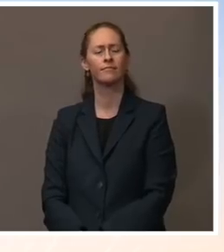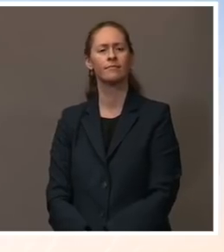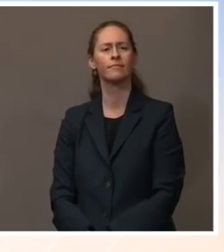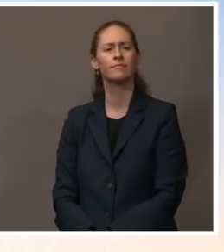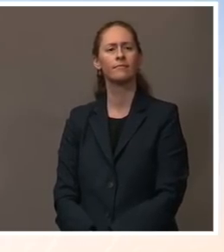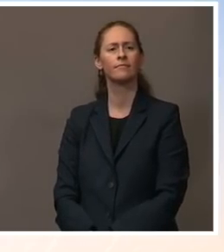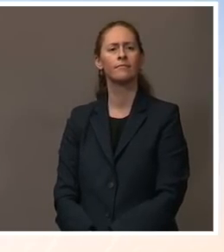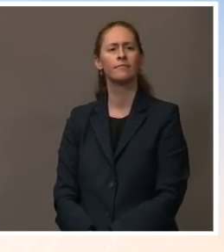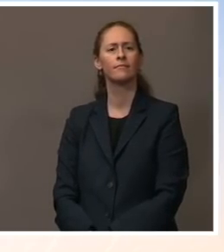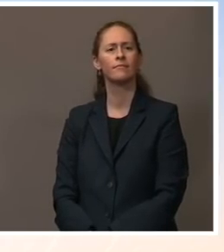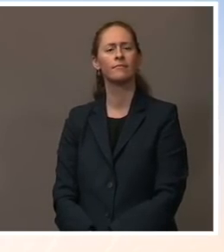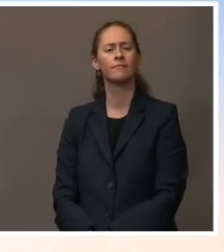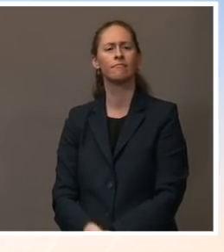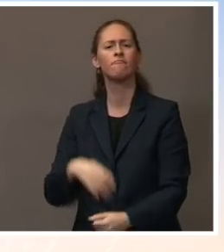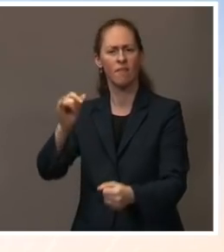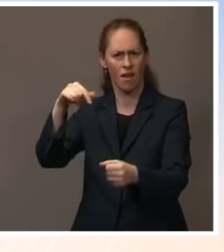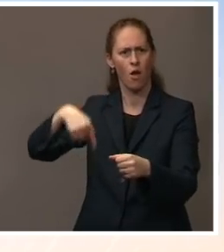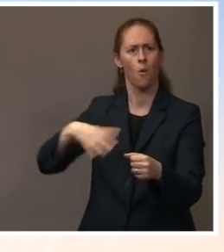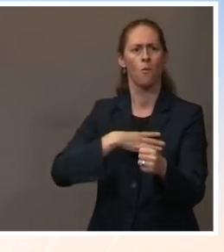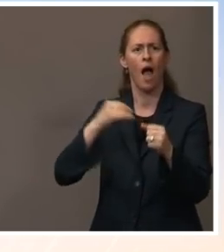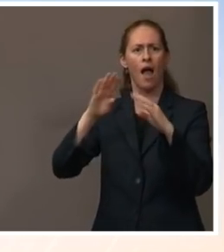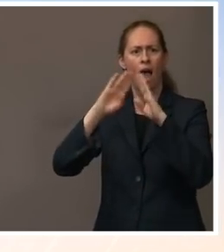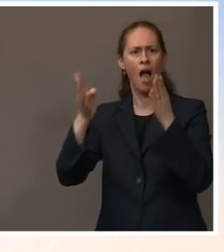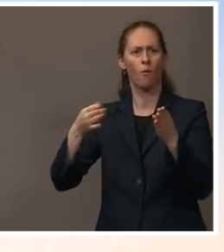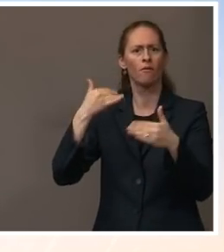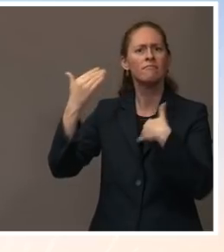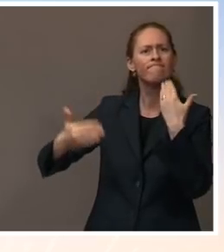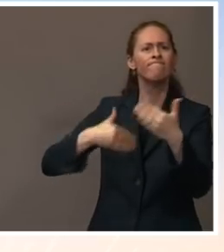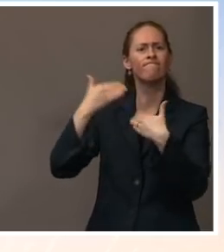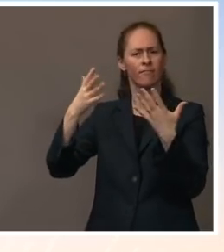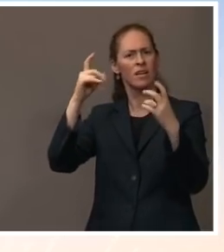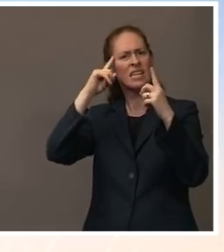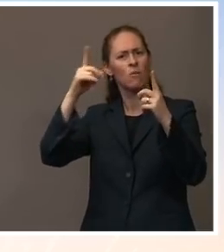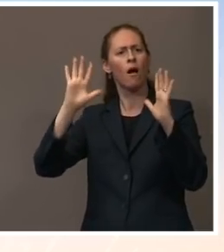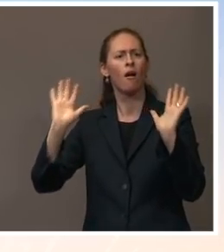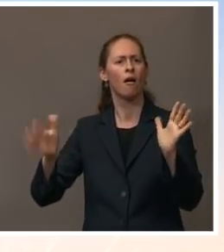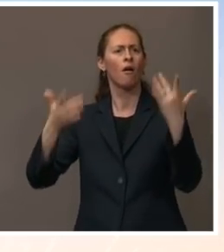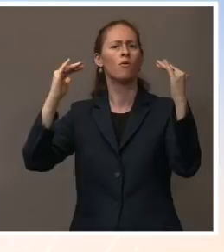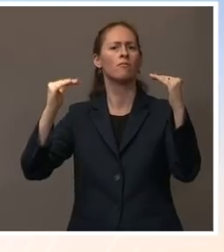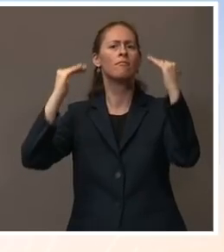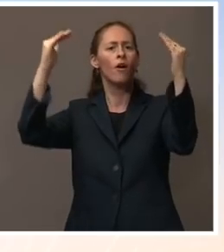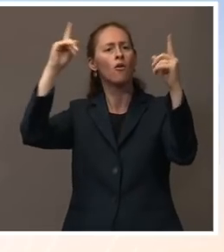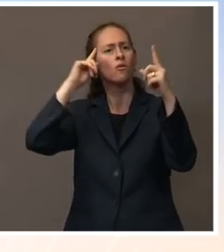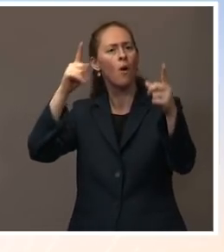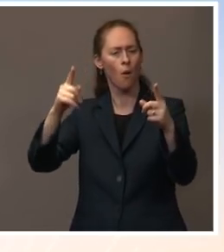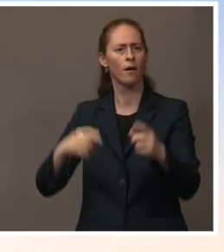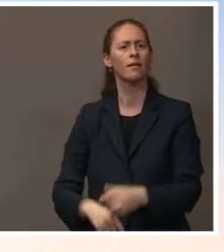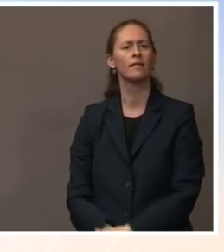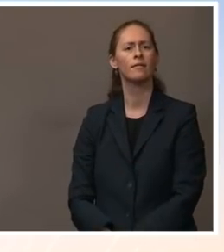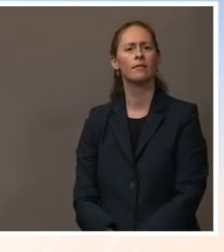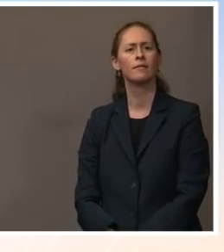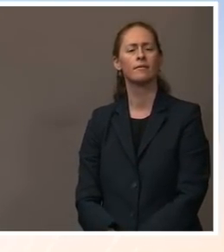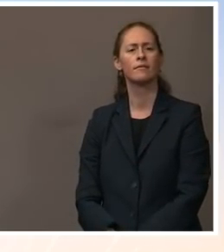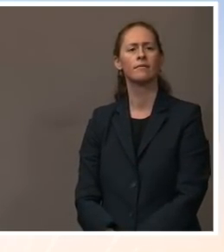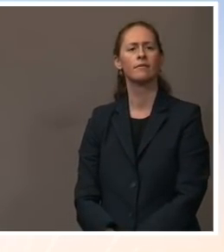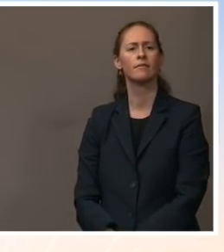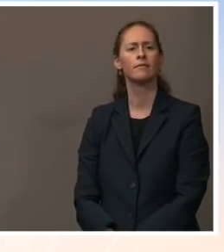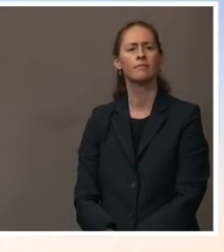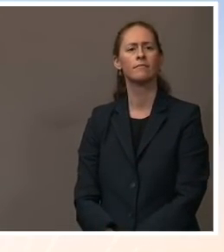but achievable goals. Did the White House believe that 70 percent was achievable when you set it? Ms. Psaki: Well, I would say,